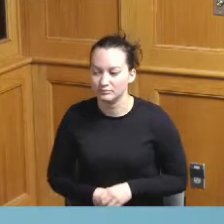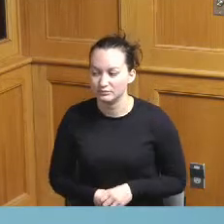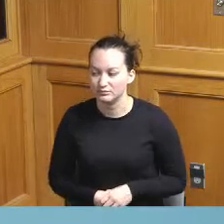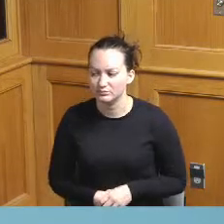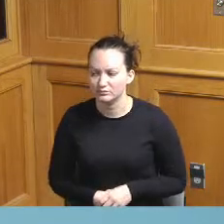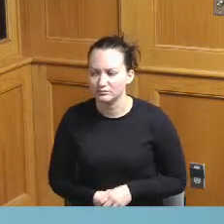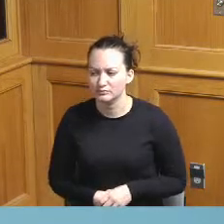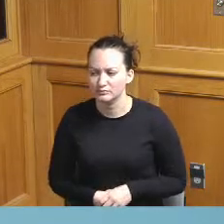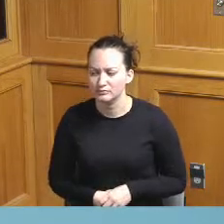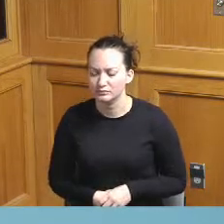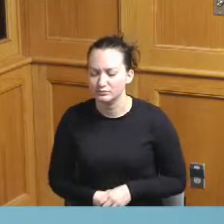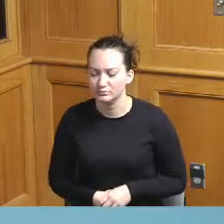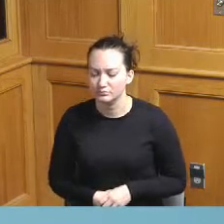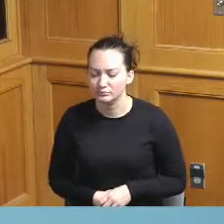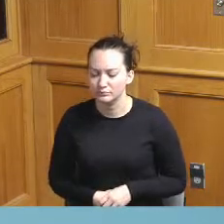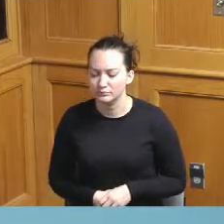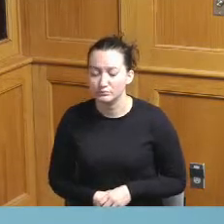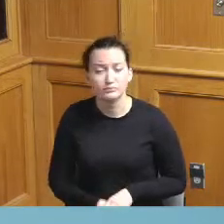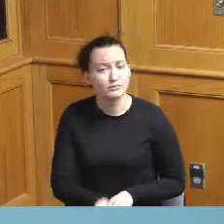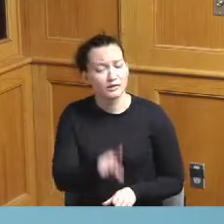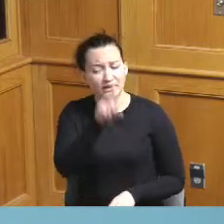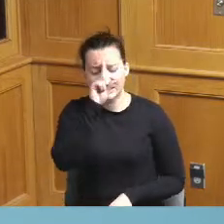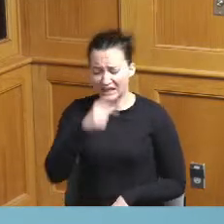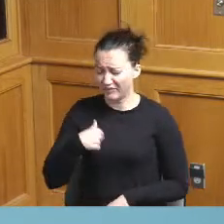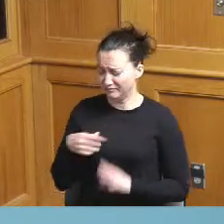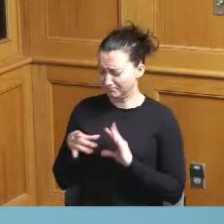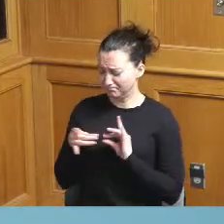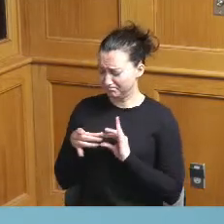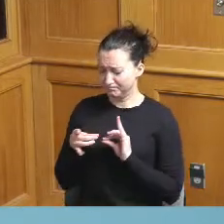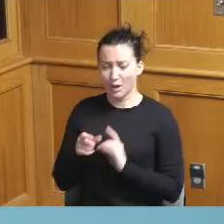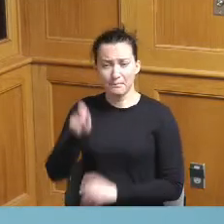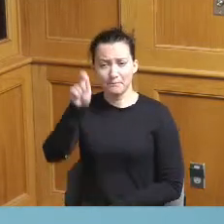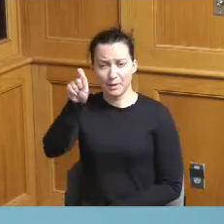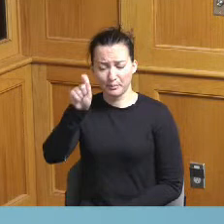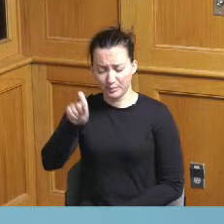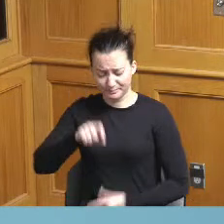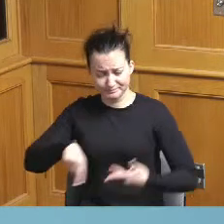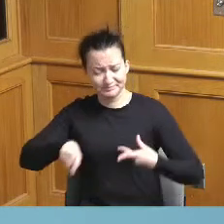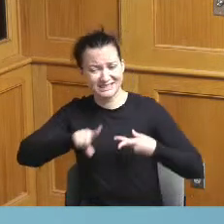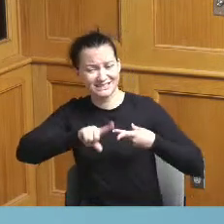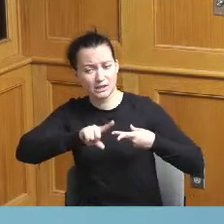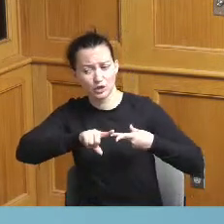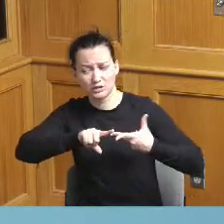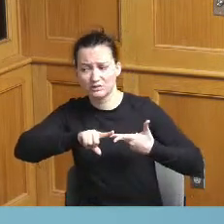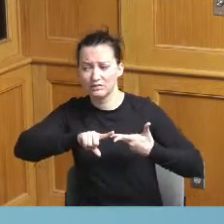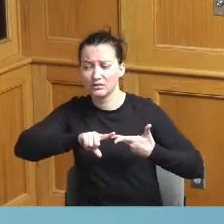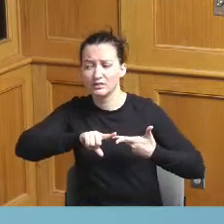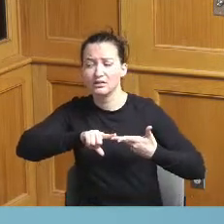don't think based upon what I stated in bullet point two was we have 18 years of Oprah service